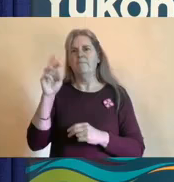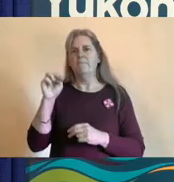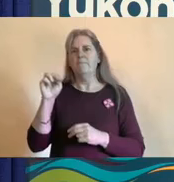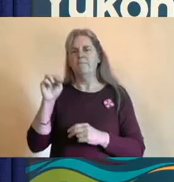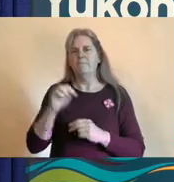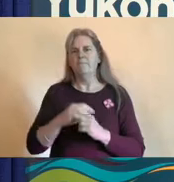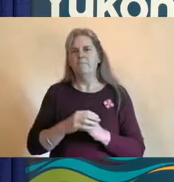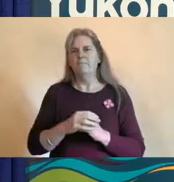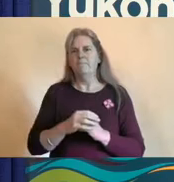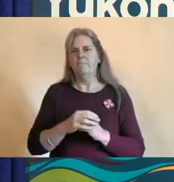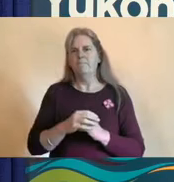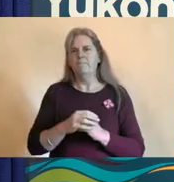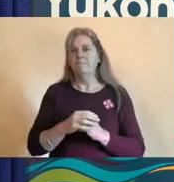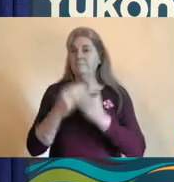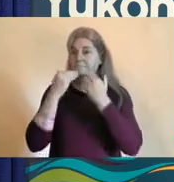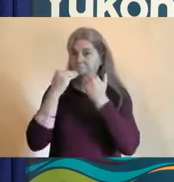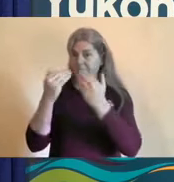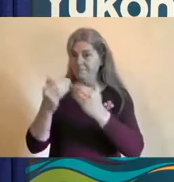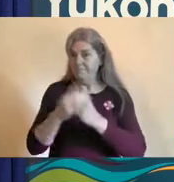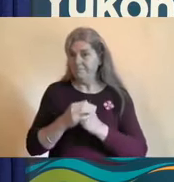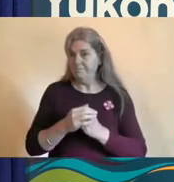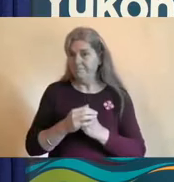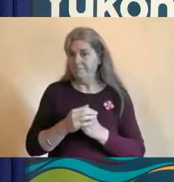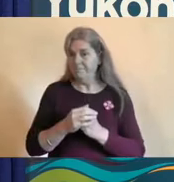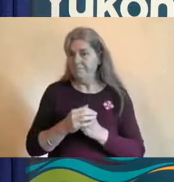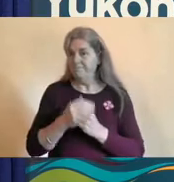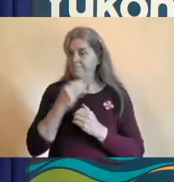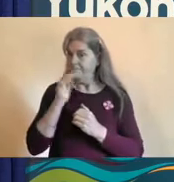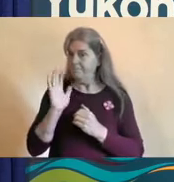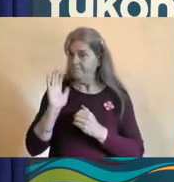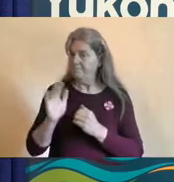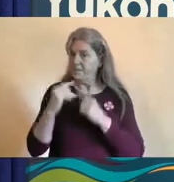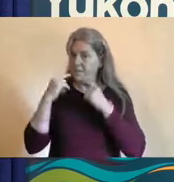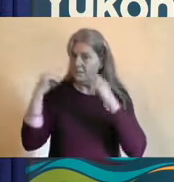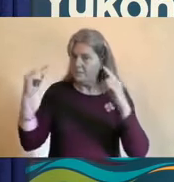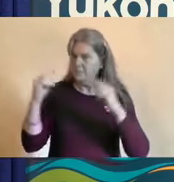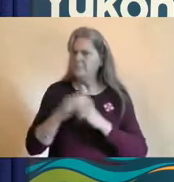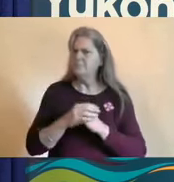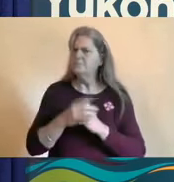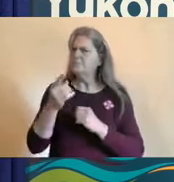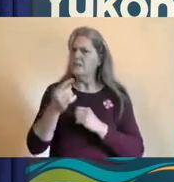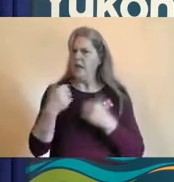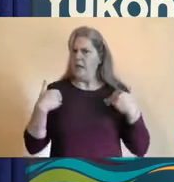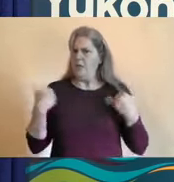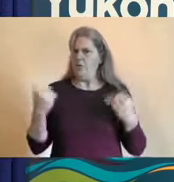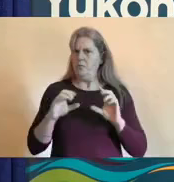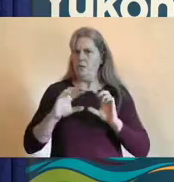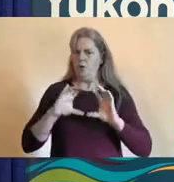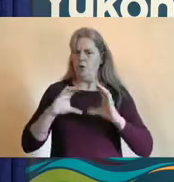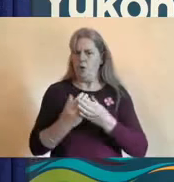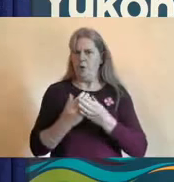Reporter: Thank you. Thank you very much for that. When it comes to the youth panel, youth have been very